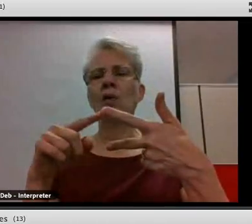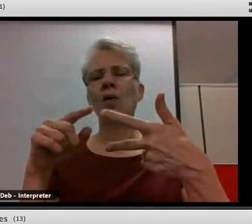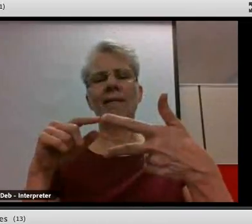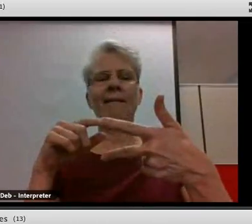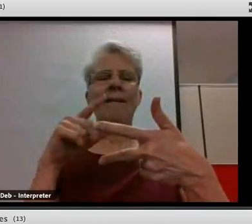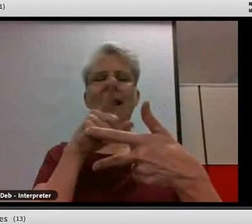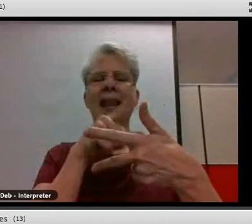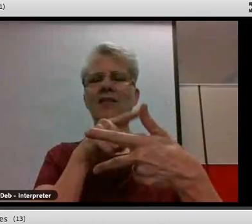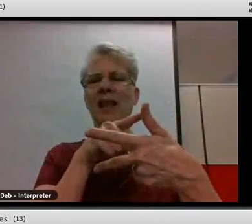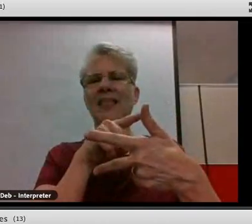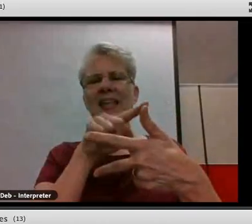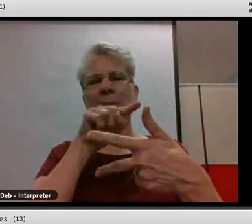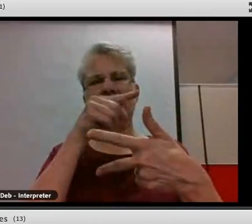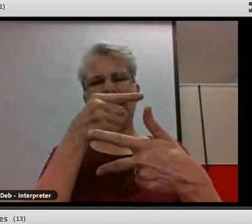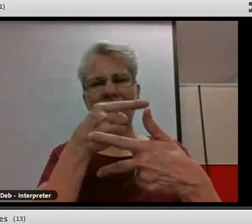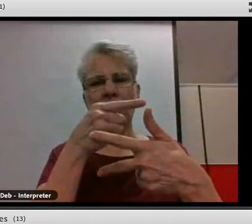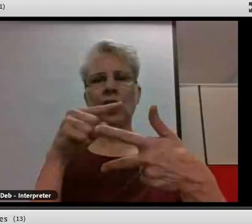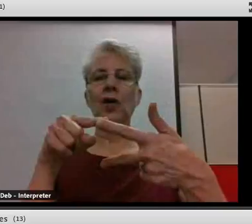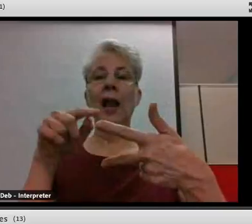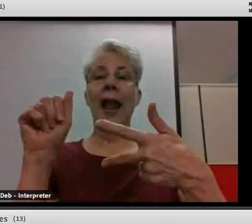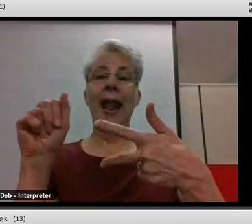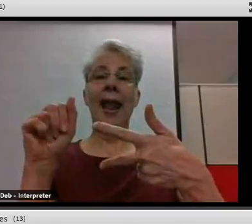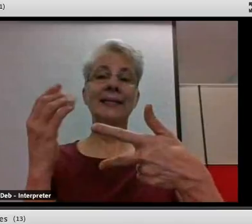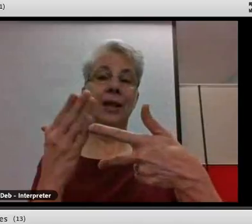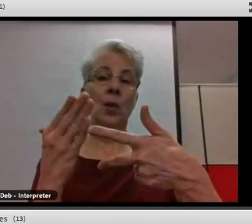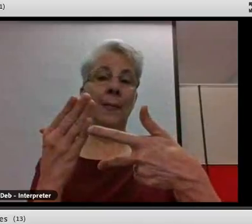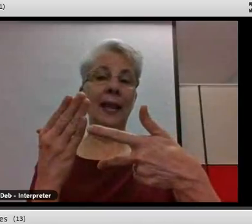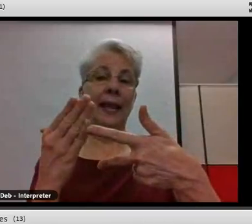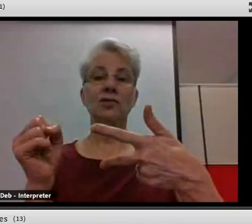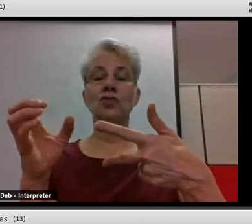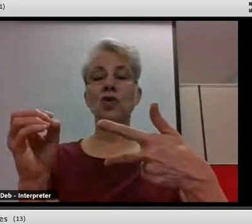Let me go back to the main site, sorry.